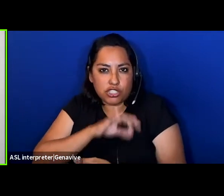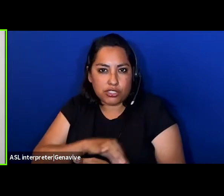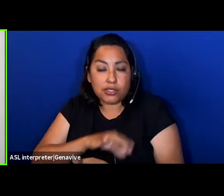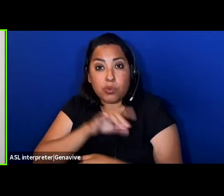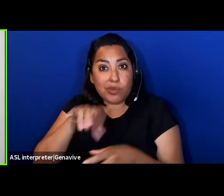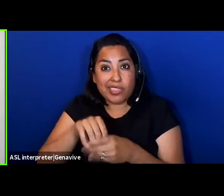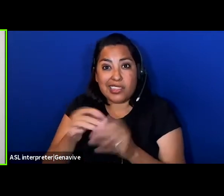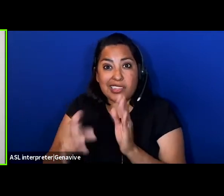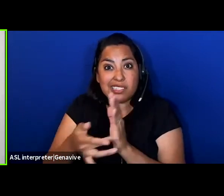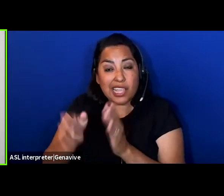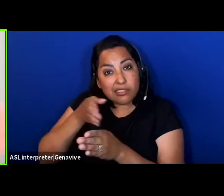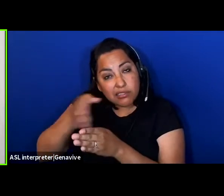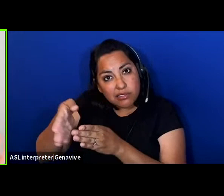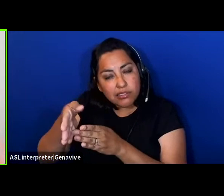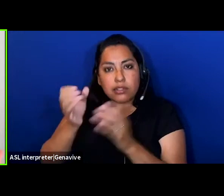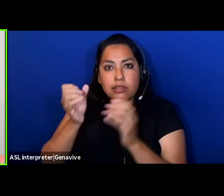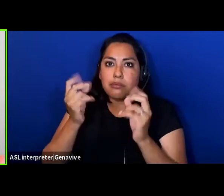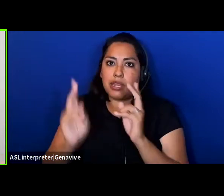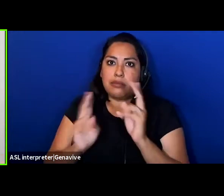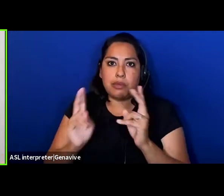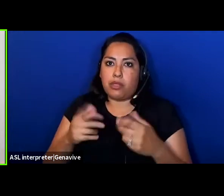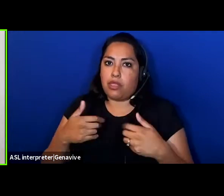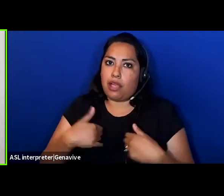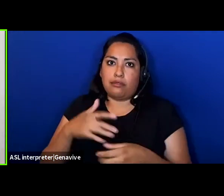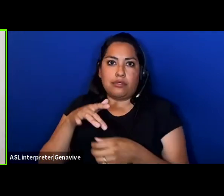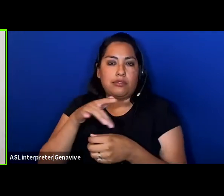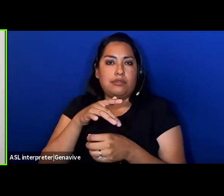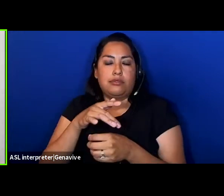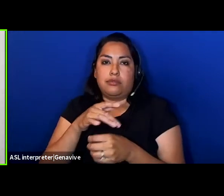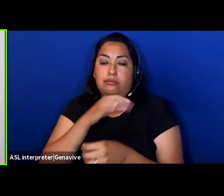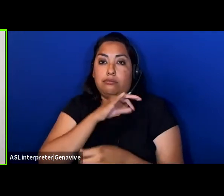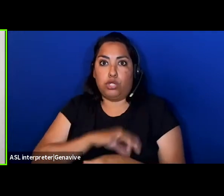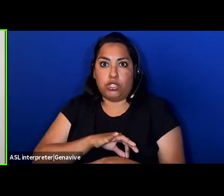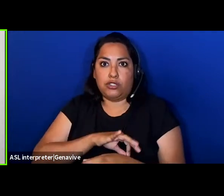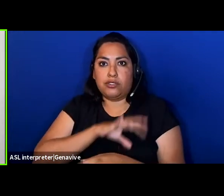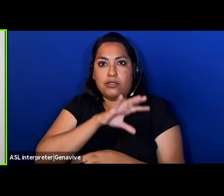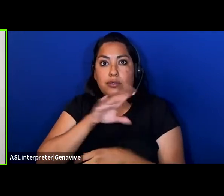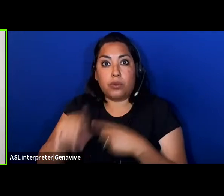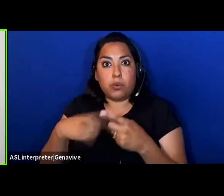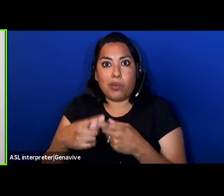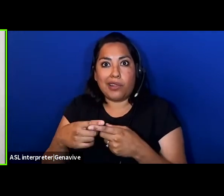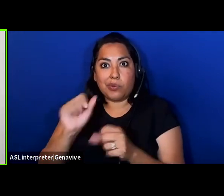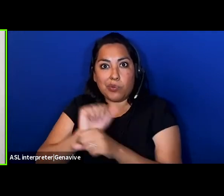perks people have in the physical workspace - so think about what perks